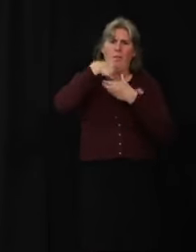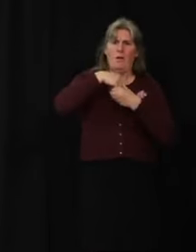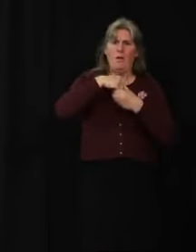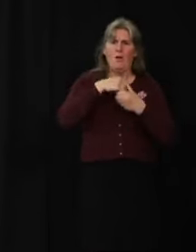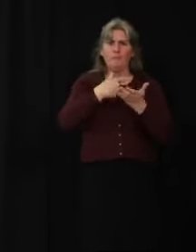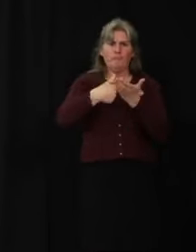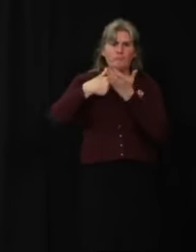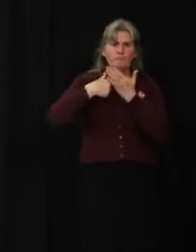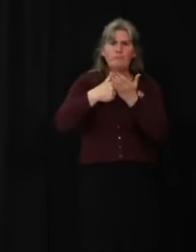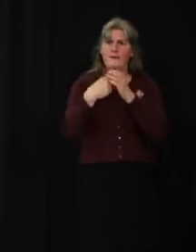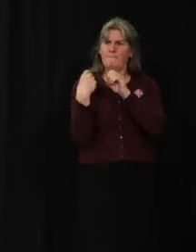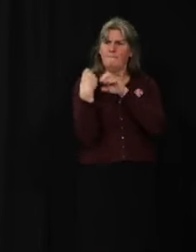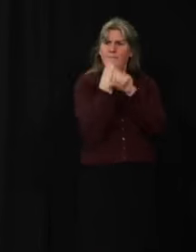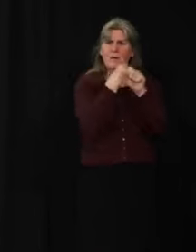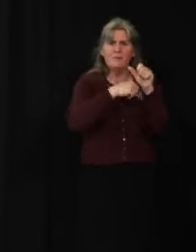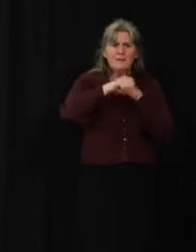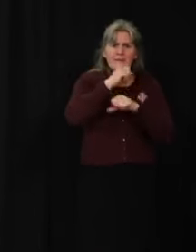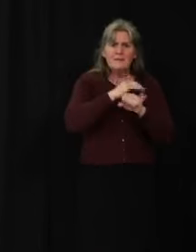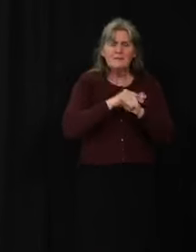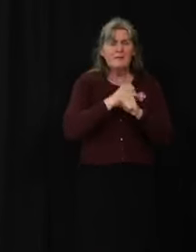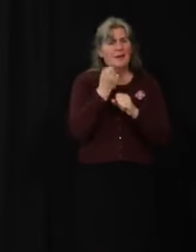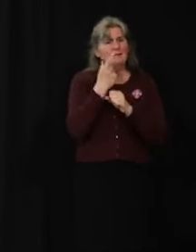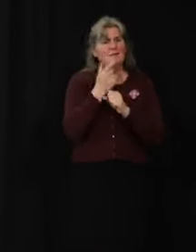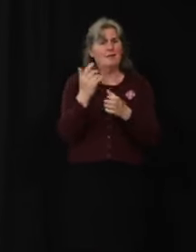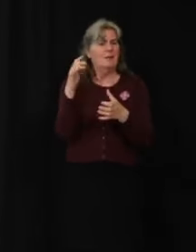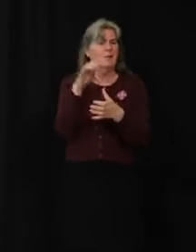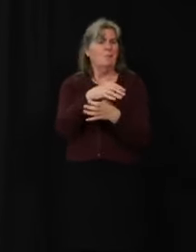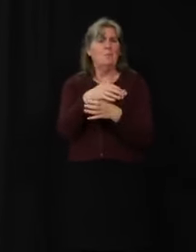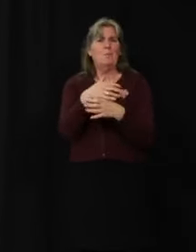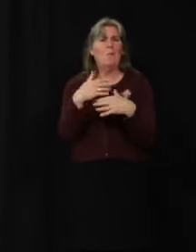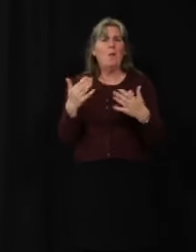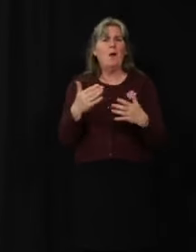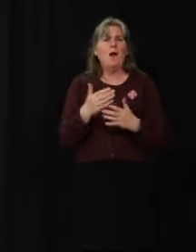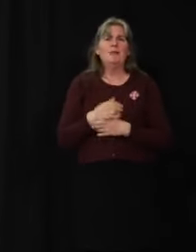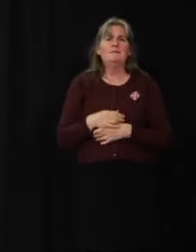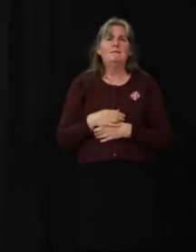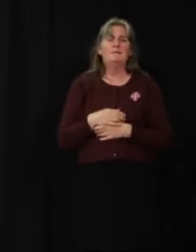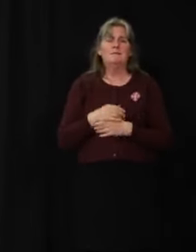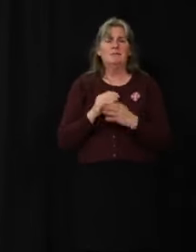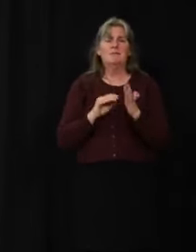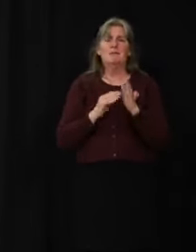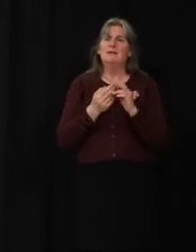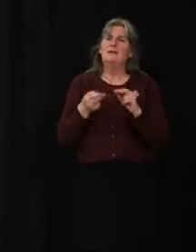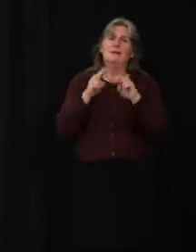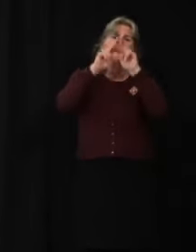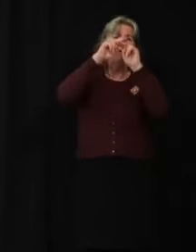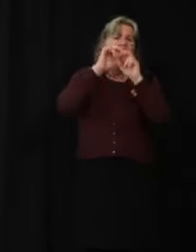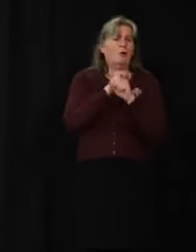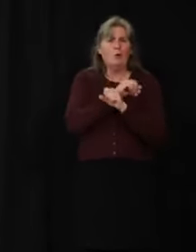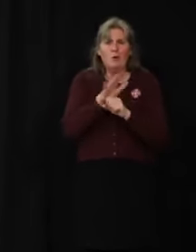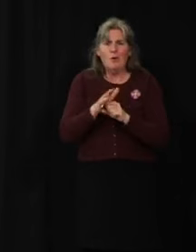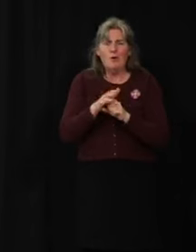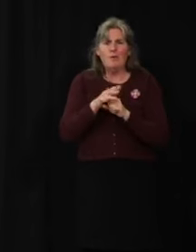and we are so lucky to have the